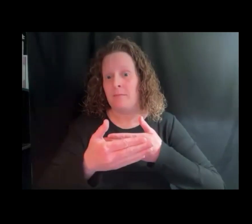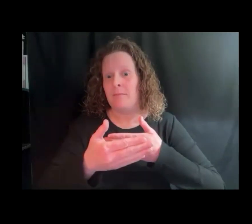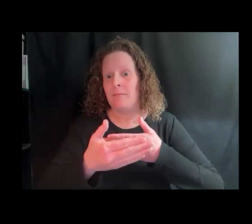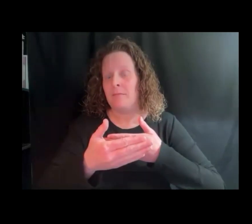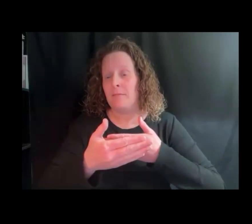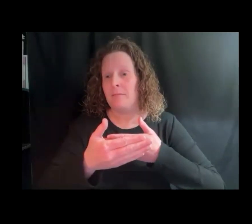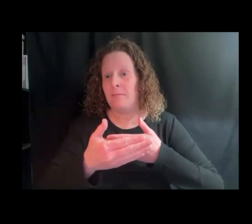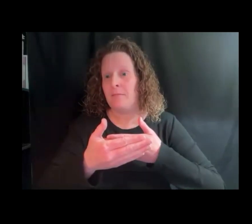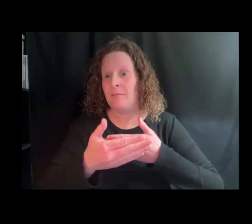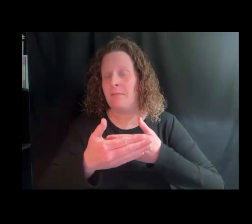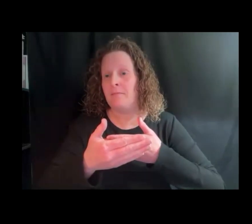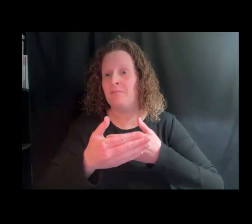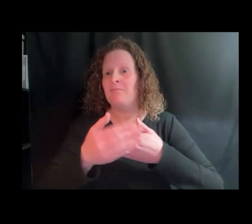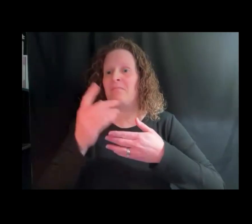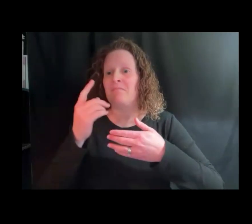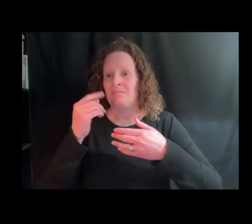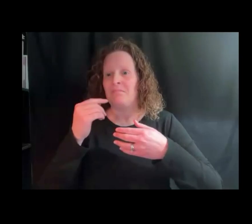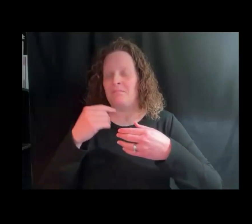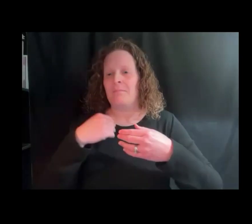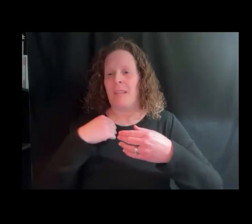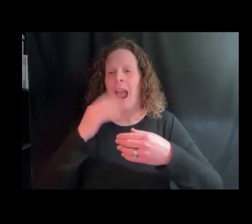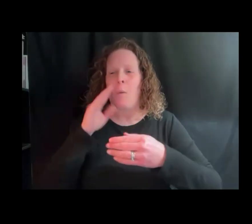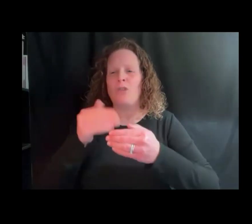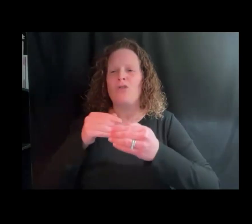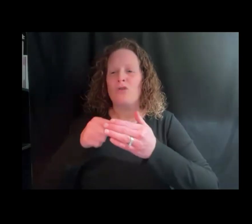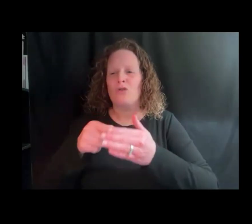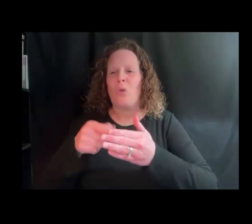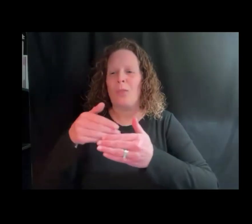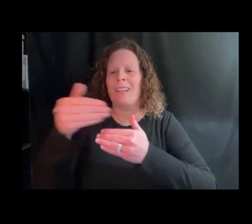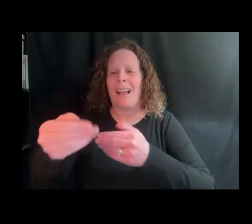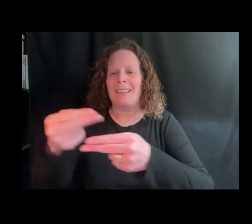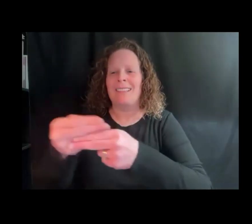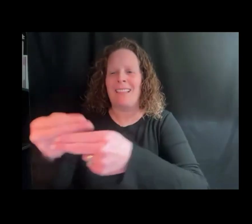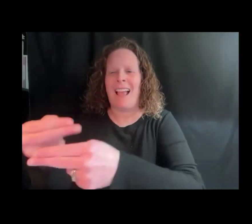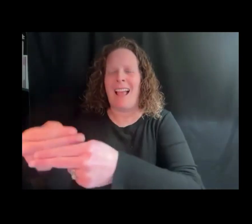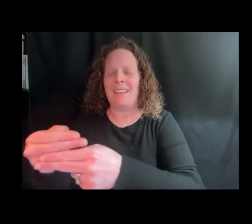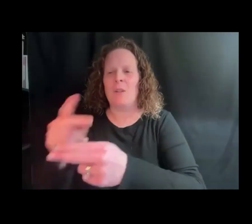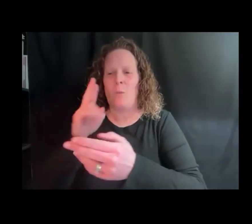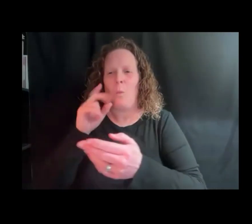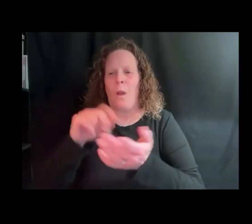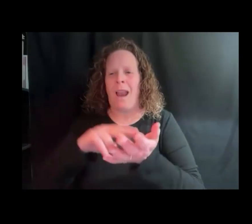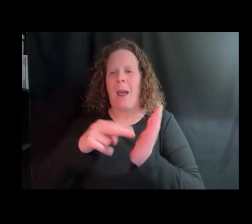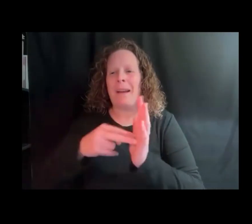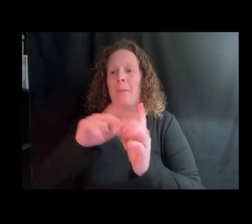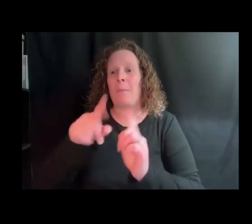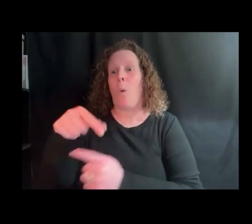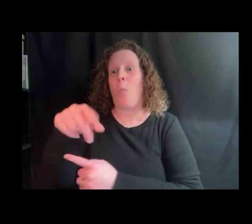accurately delivered in the classroom. So I will show you on the next slide some